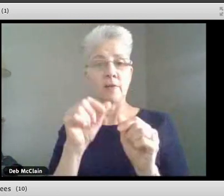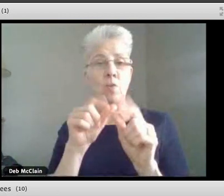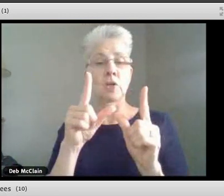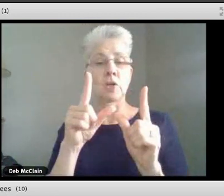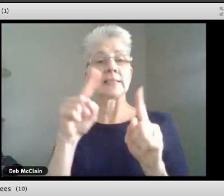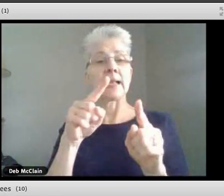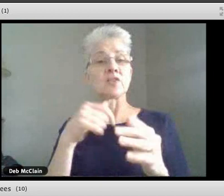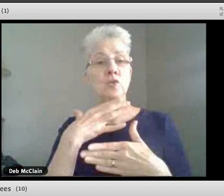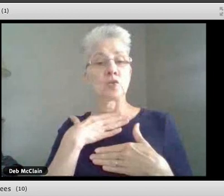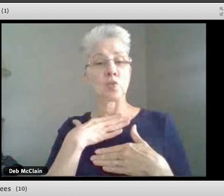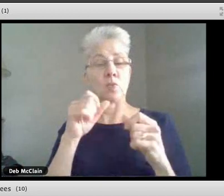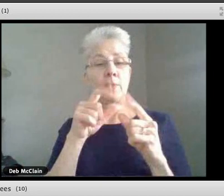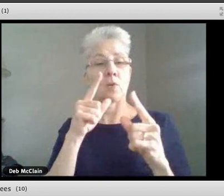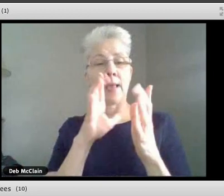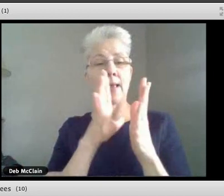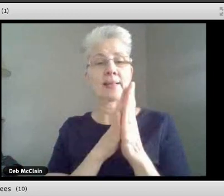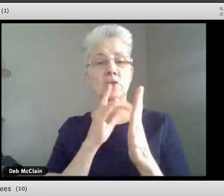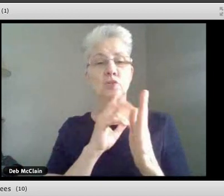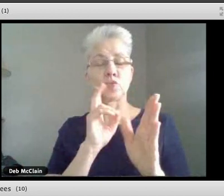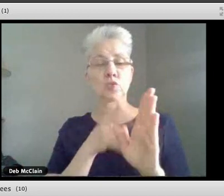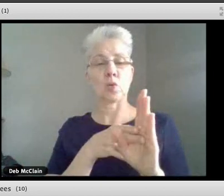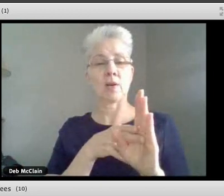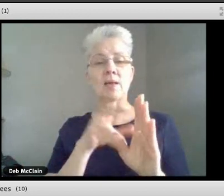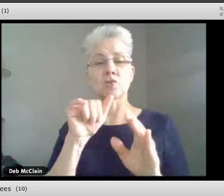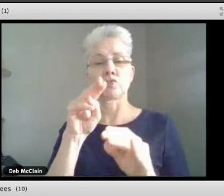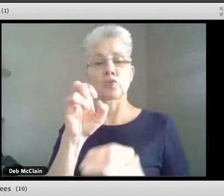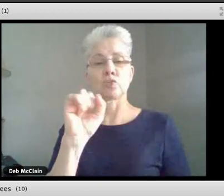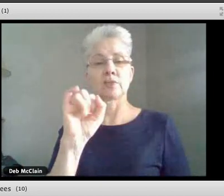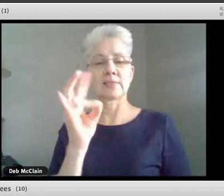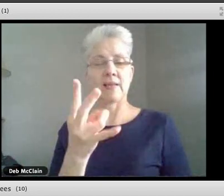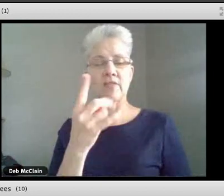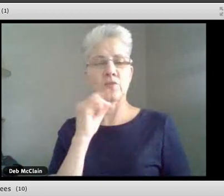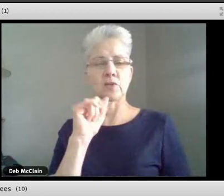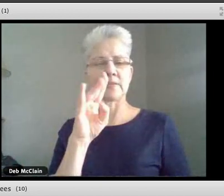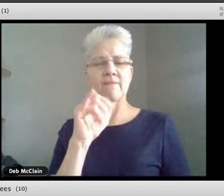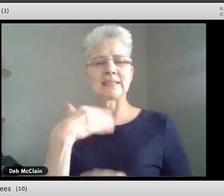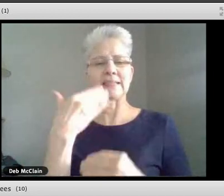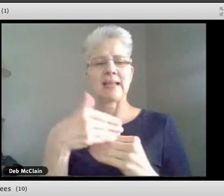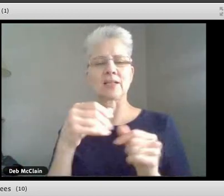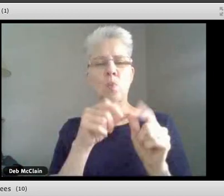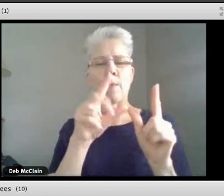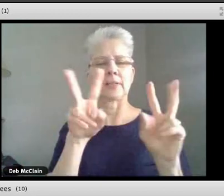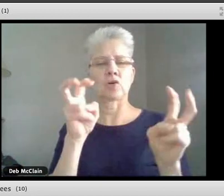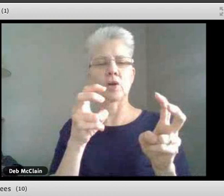for Stephanie's next webinar, "Zero-Budget Programming." As always, we encourage you to keep an eye